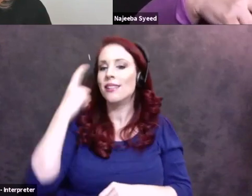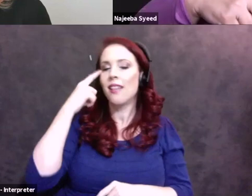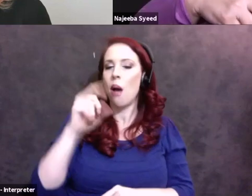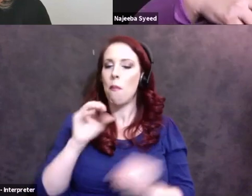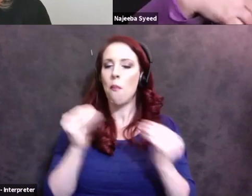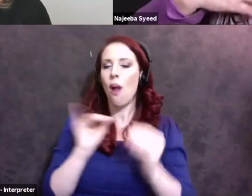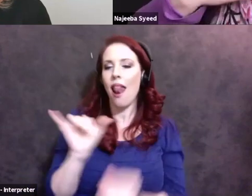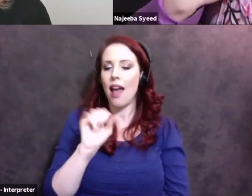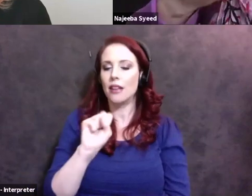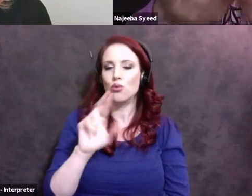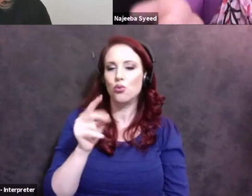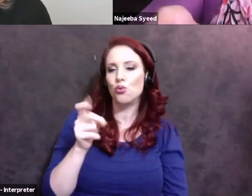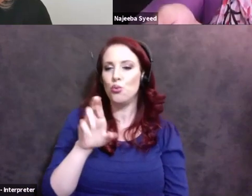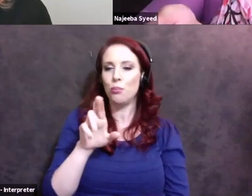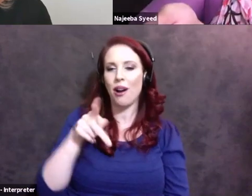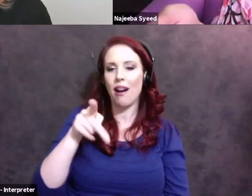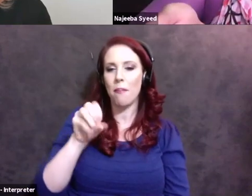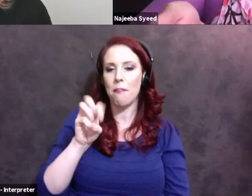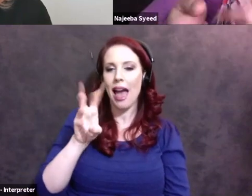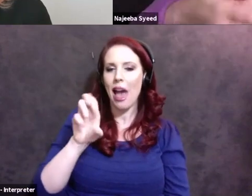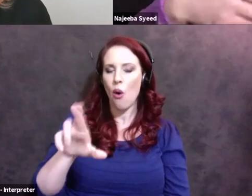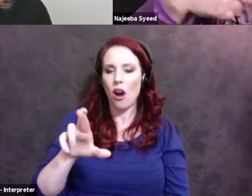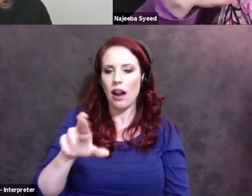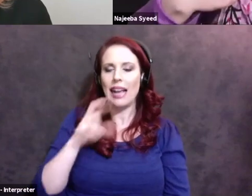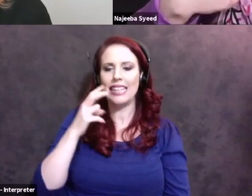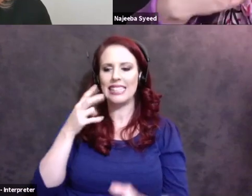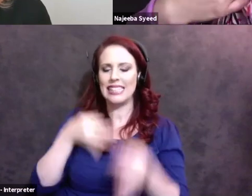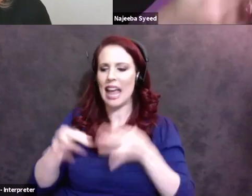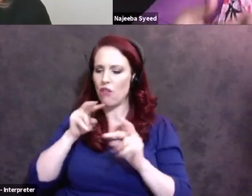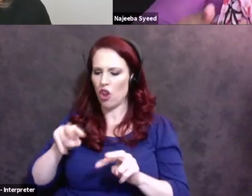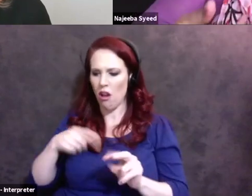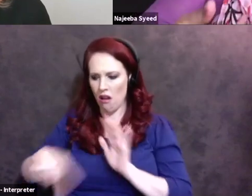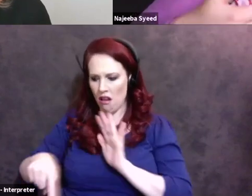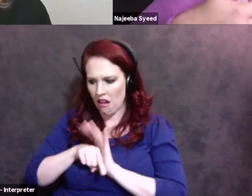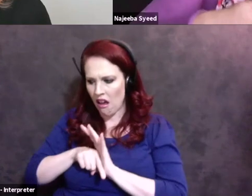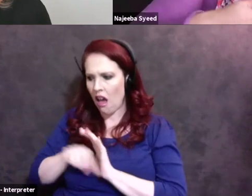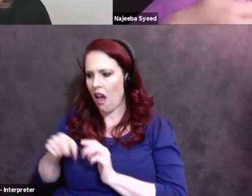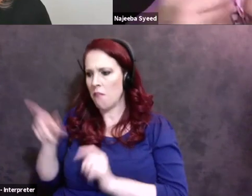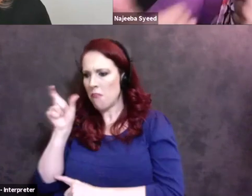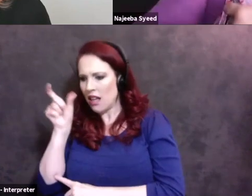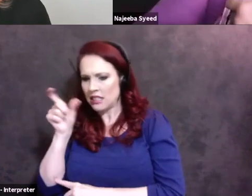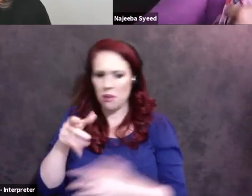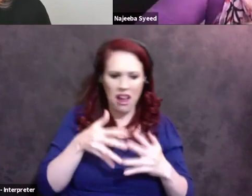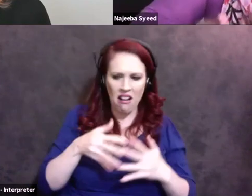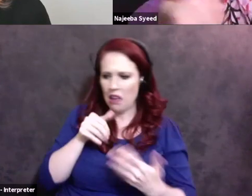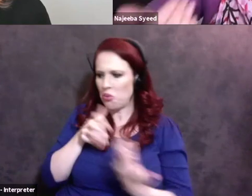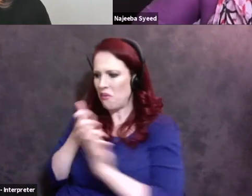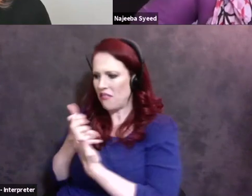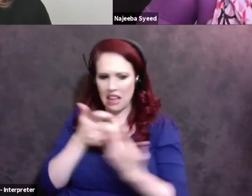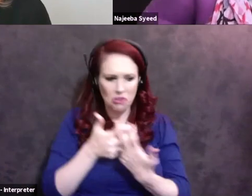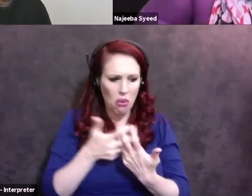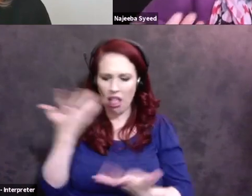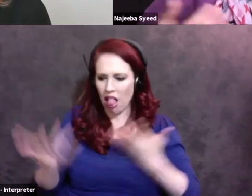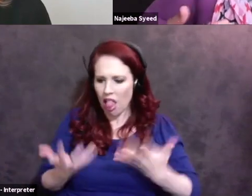Instead of it being a deficit and saying I don't fit in here or anywhere, she took it,